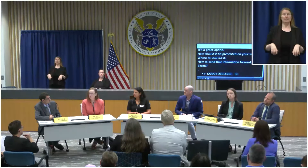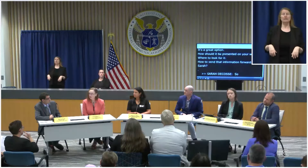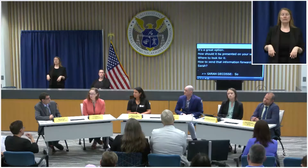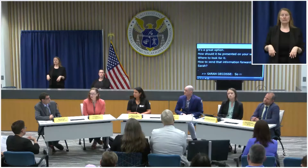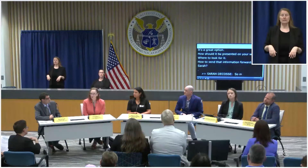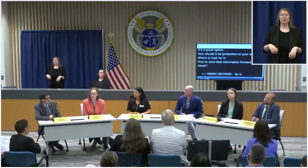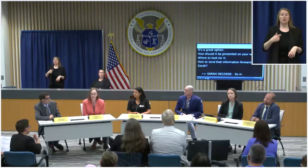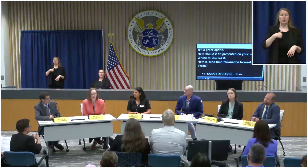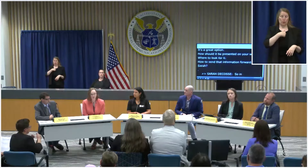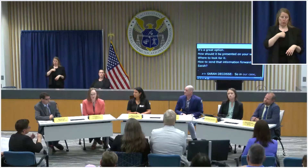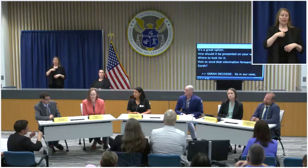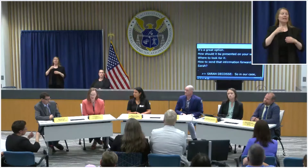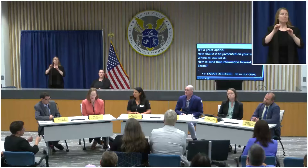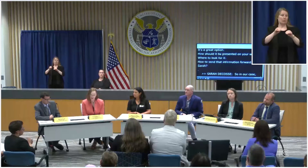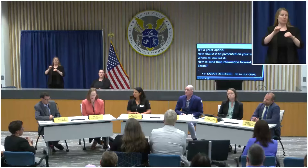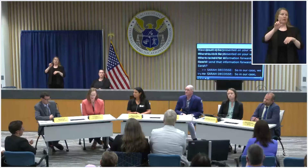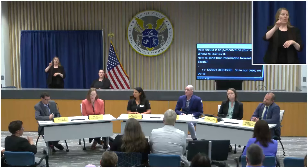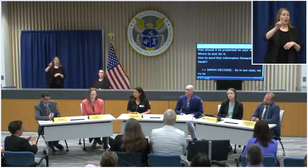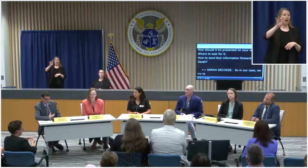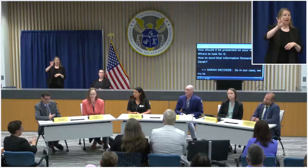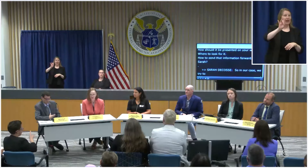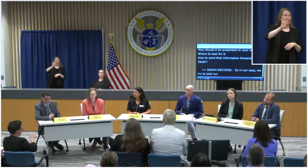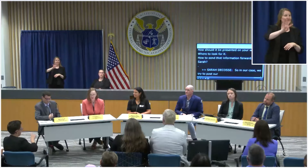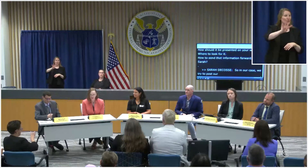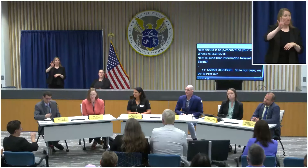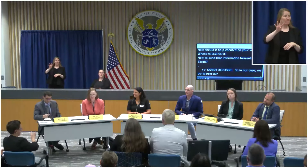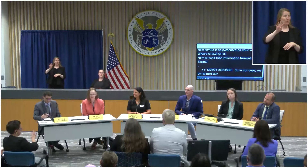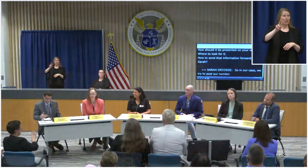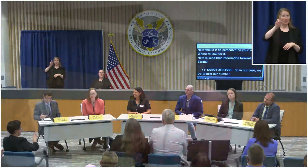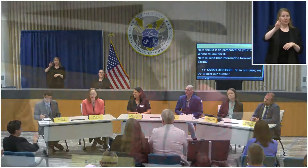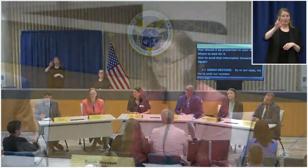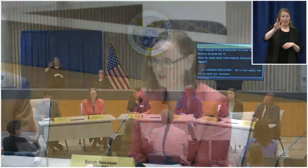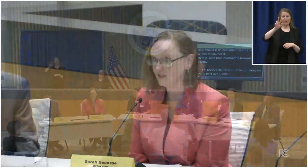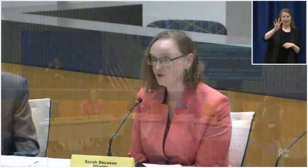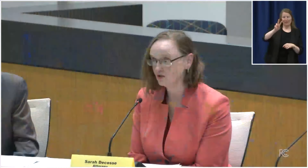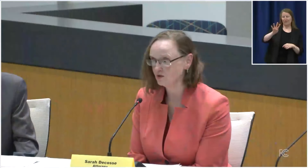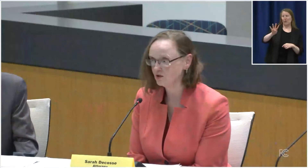SO IN